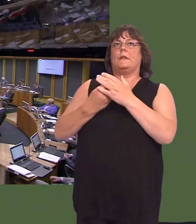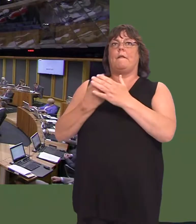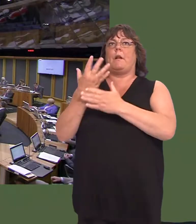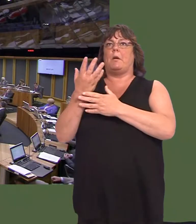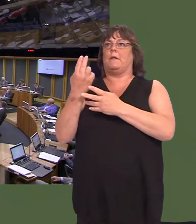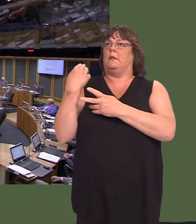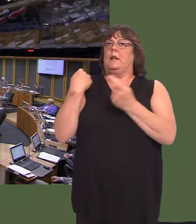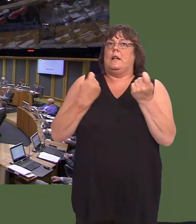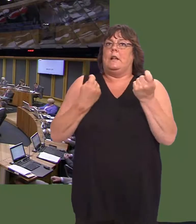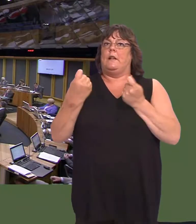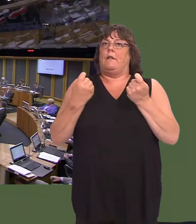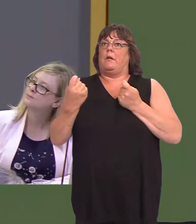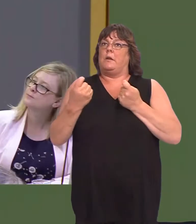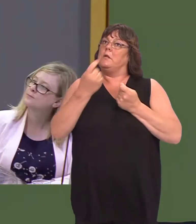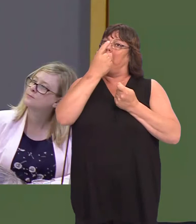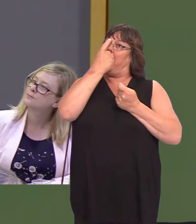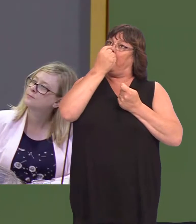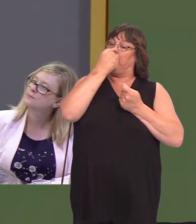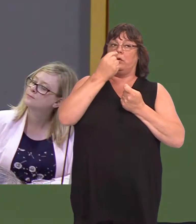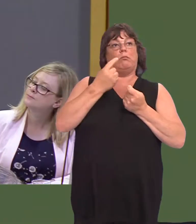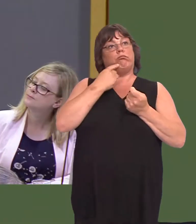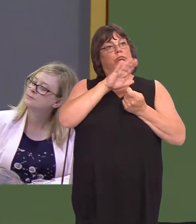to determine the conduct of our own elections here in Wales.